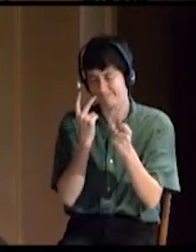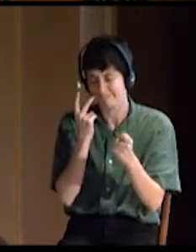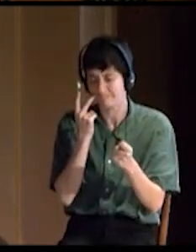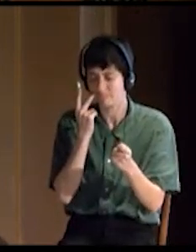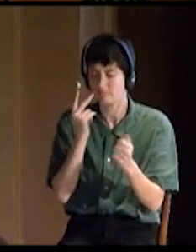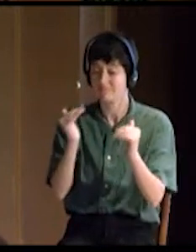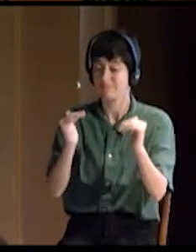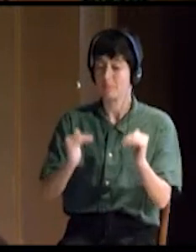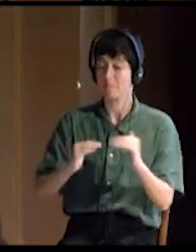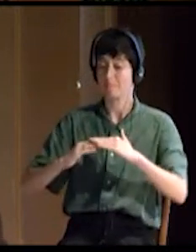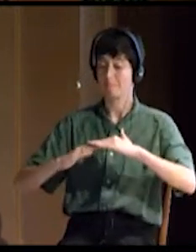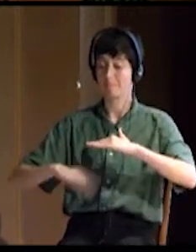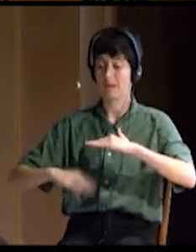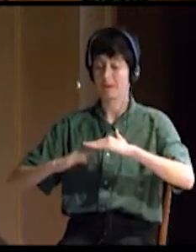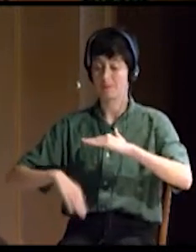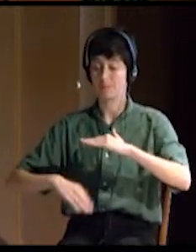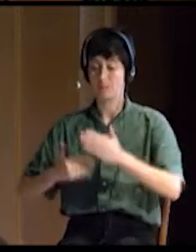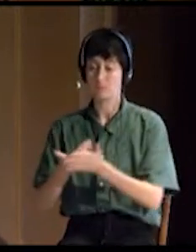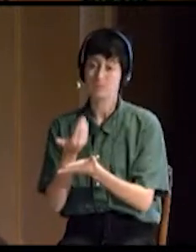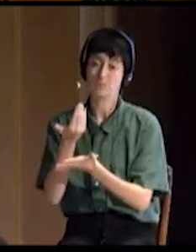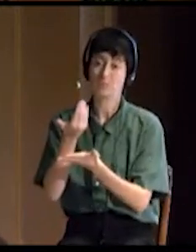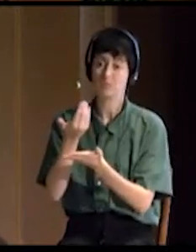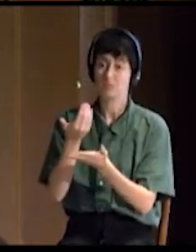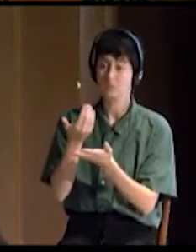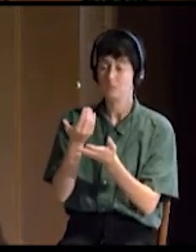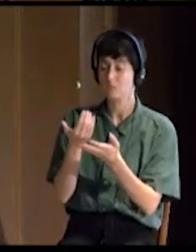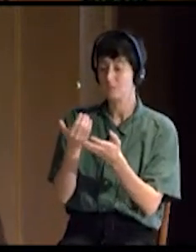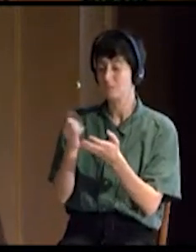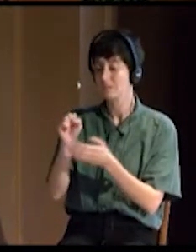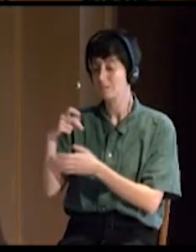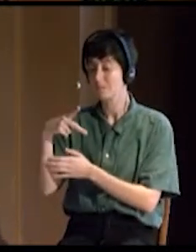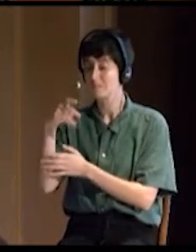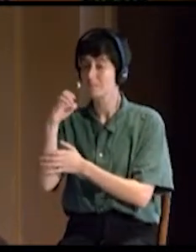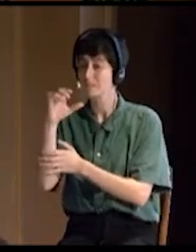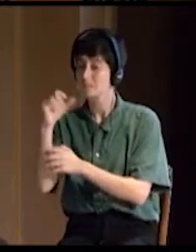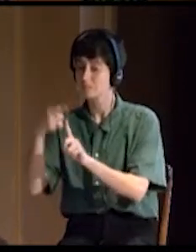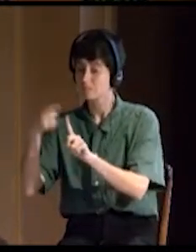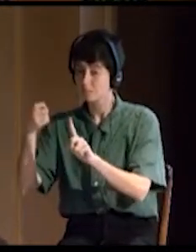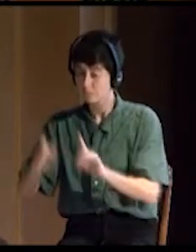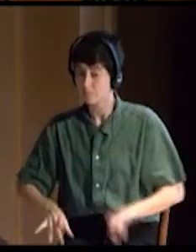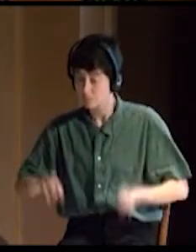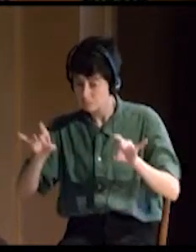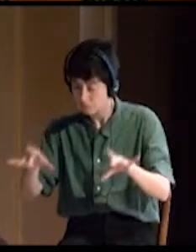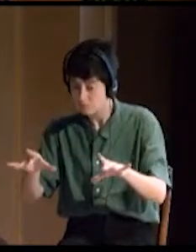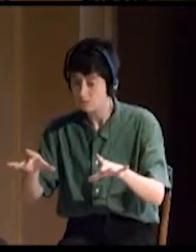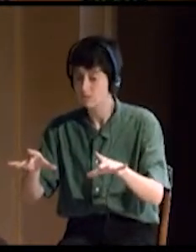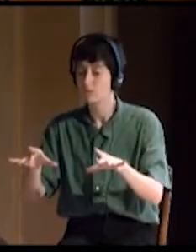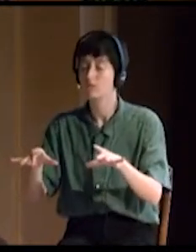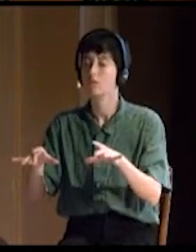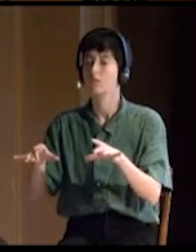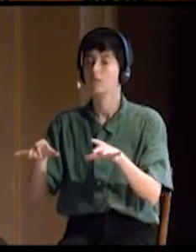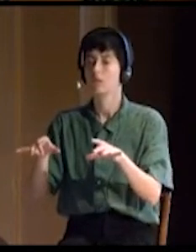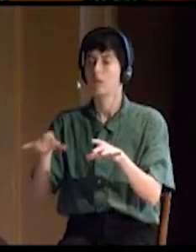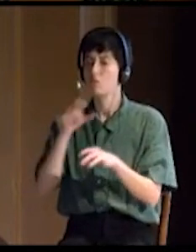that it actually outperformed the fresher sample. So there is a lot of potential, and I'm not sad at all